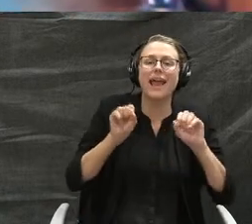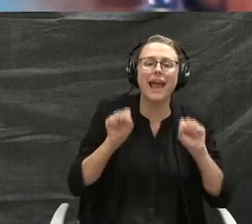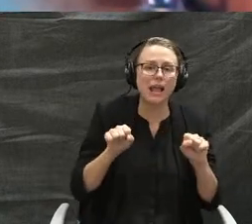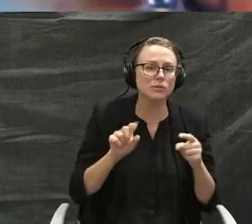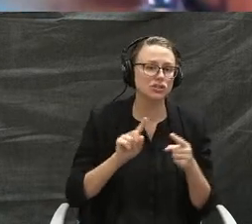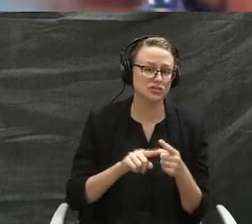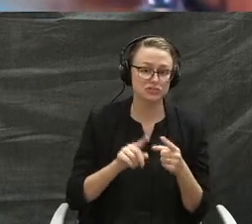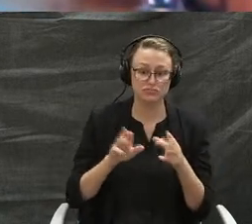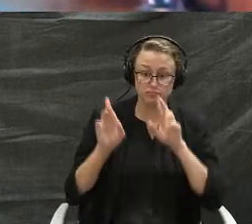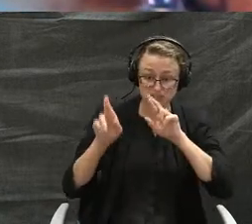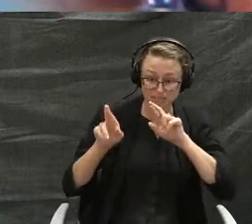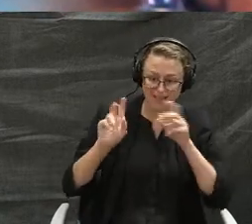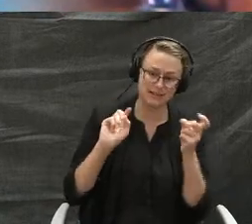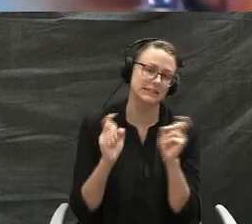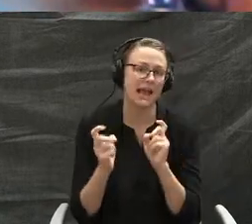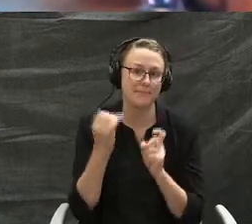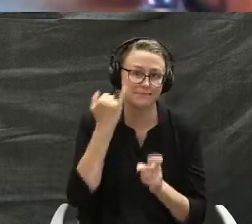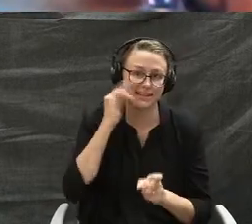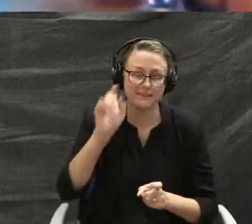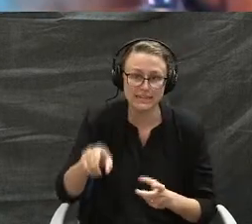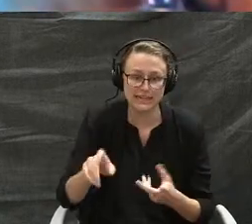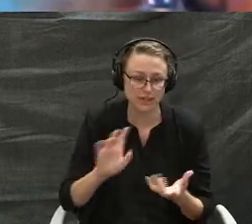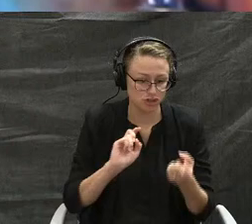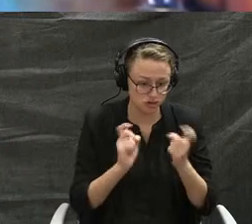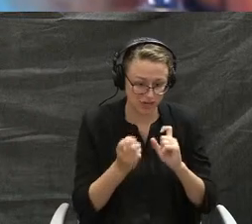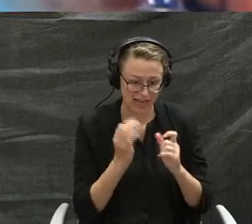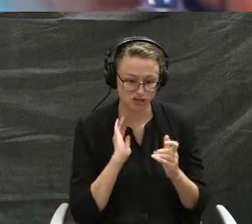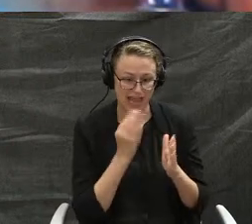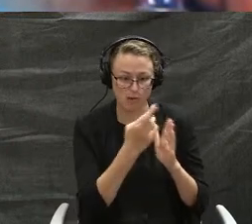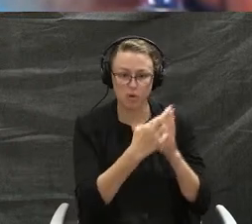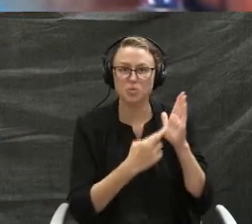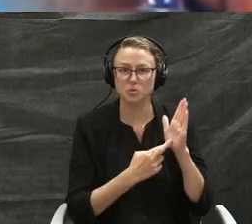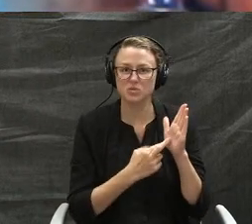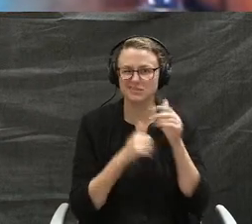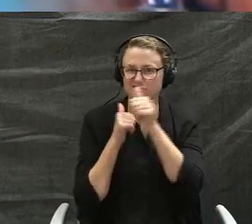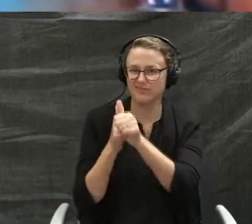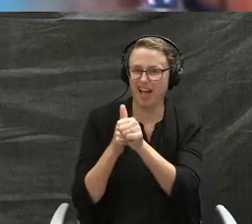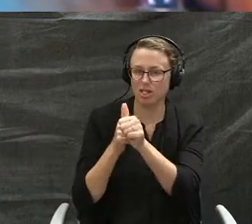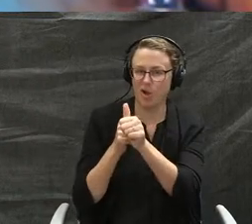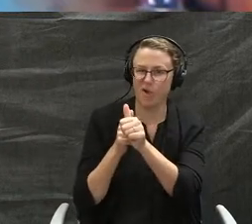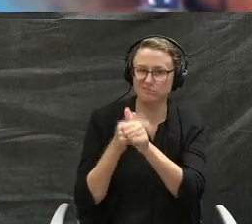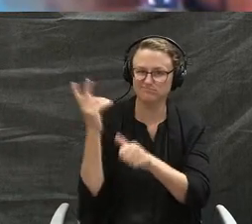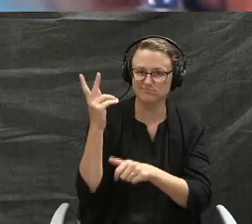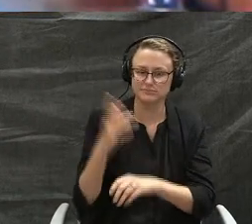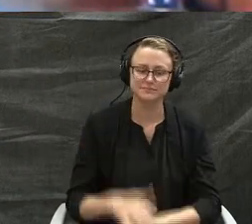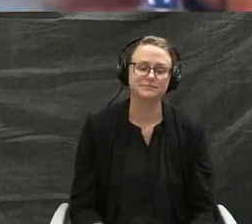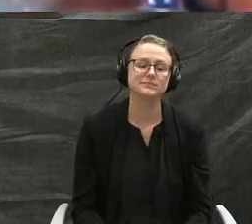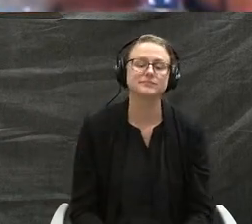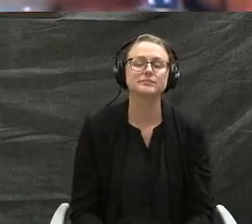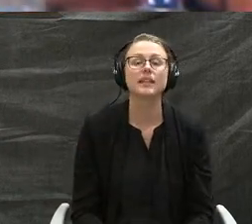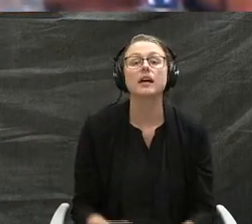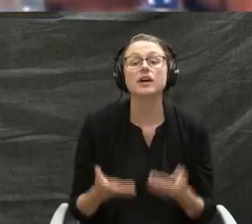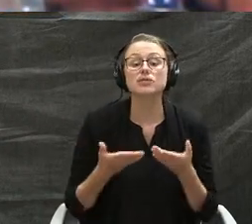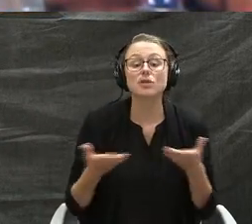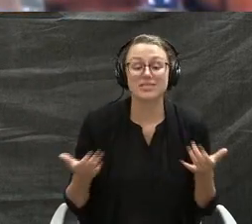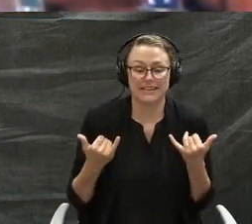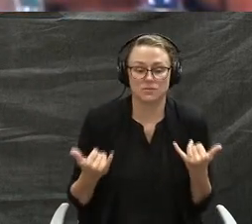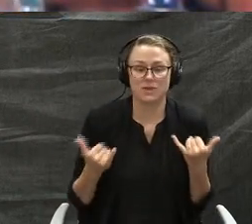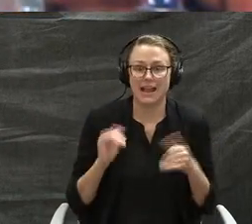adapt our response and and change our protocols accordingly. So that the items that we have in place right now